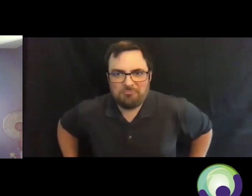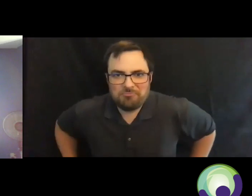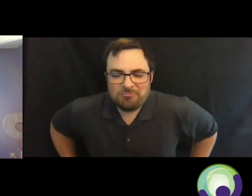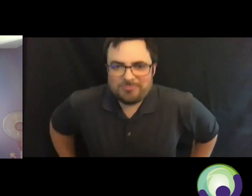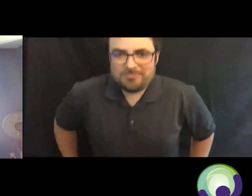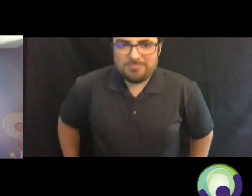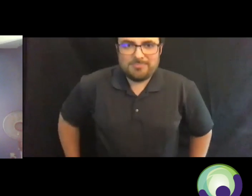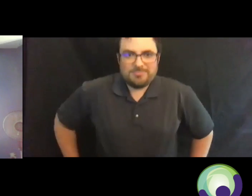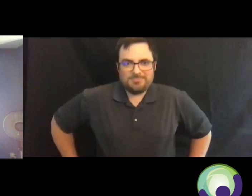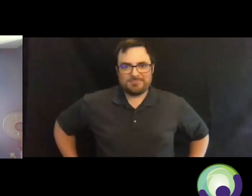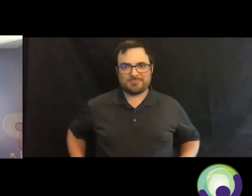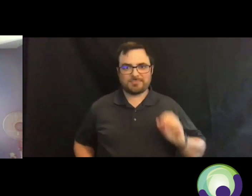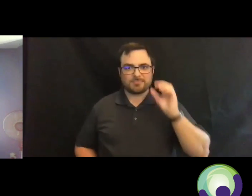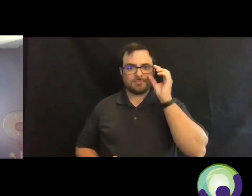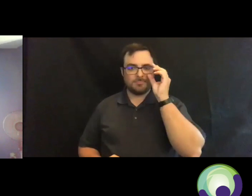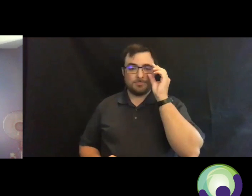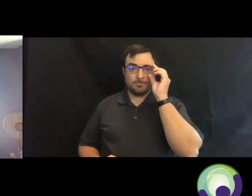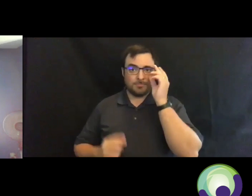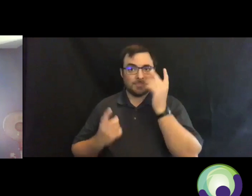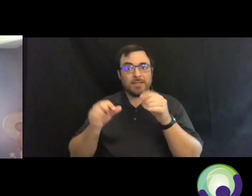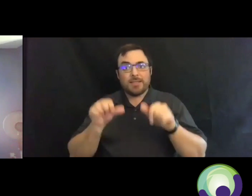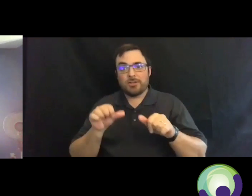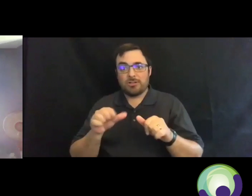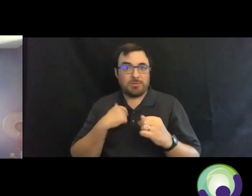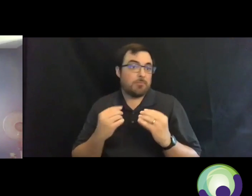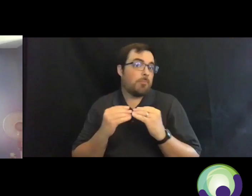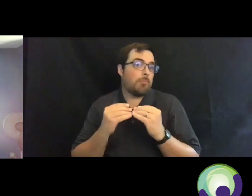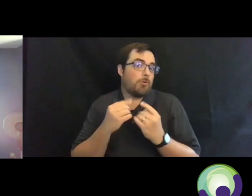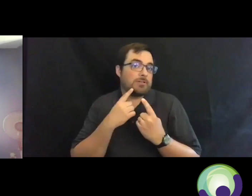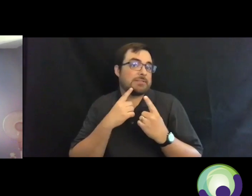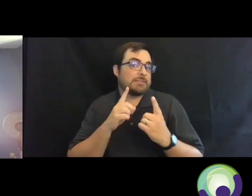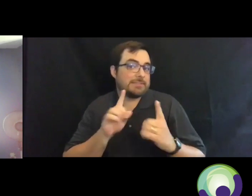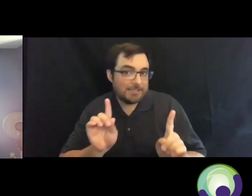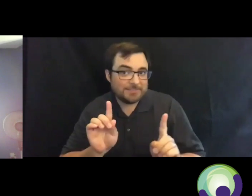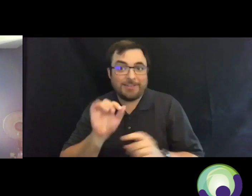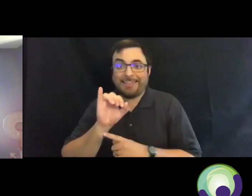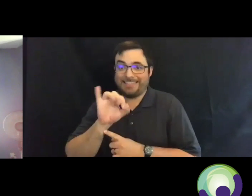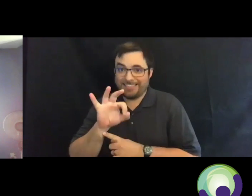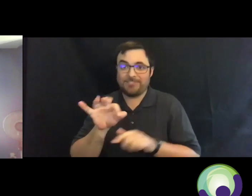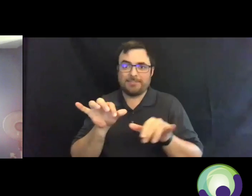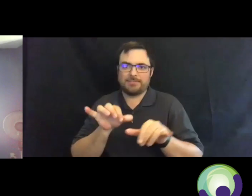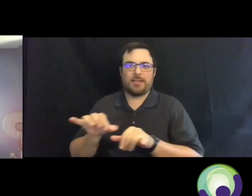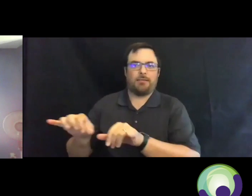time frames but it could be even better if you did at the same time frame and kind of built on each other.